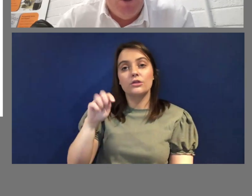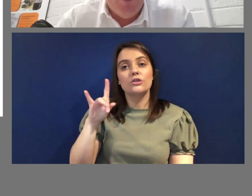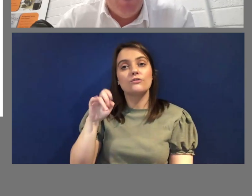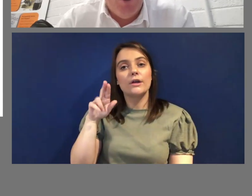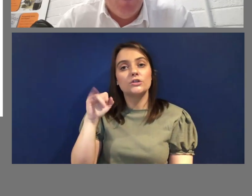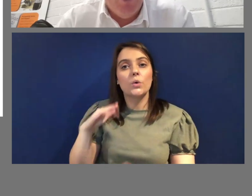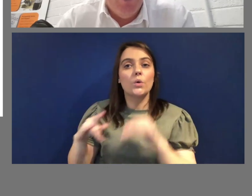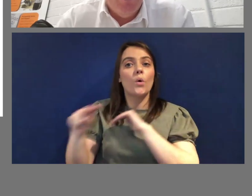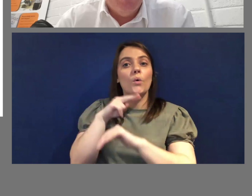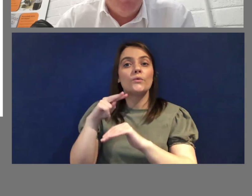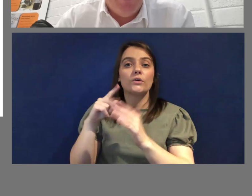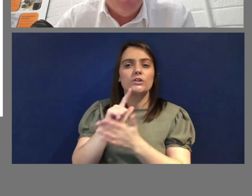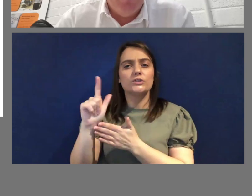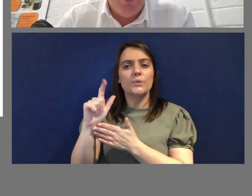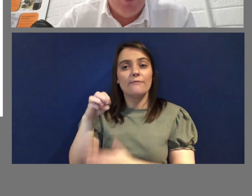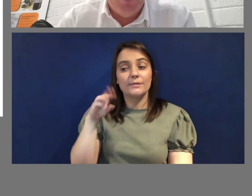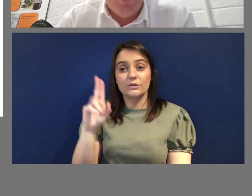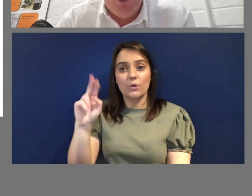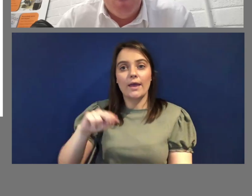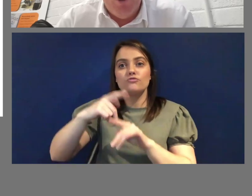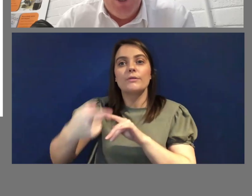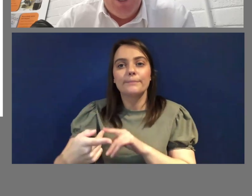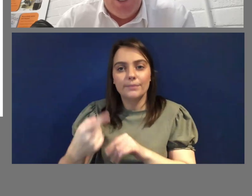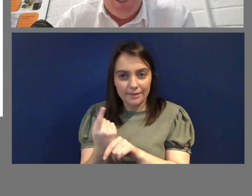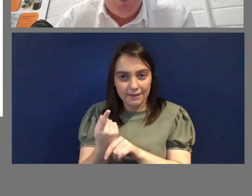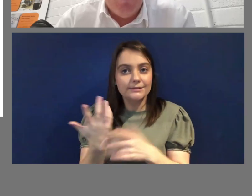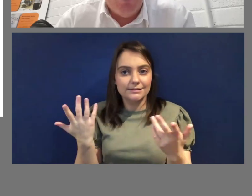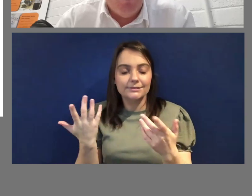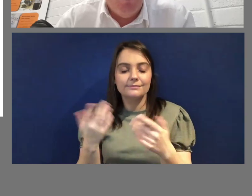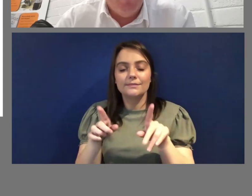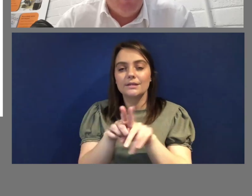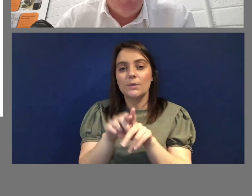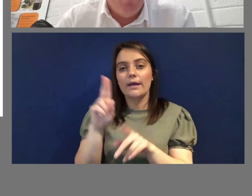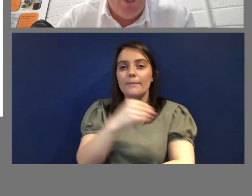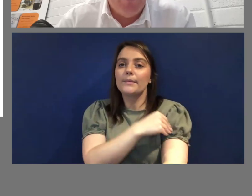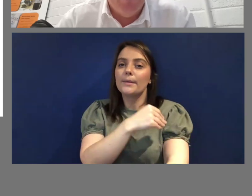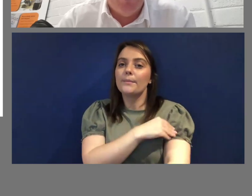mm it can become a tripping hazard but it also can become an issue for someone with rollators